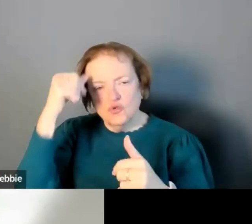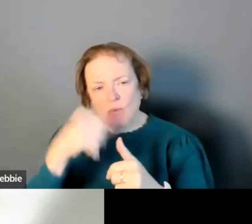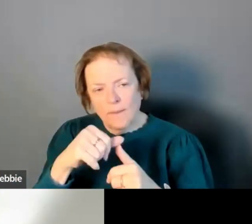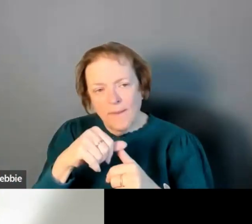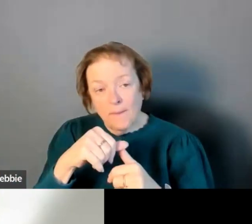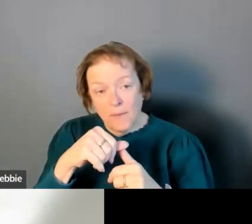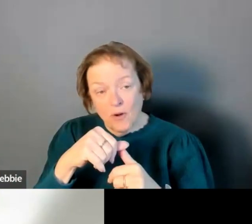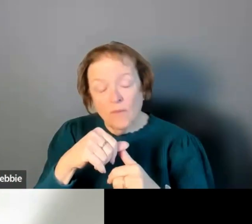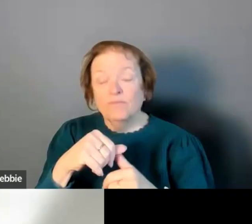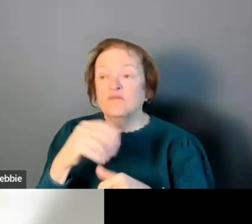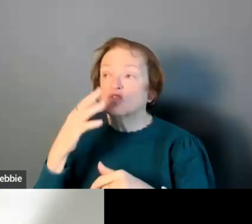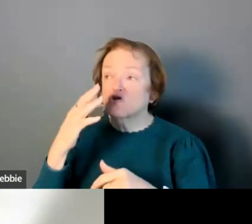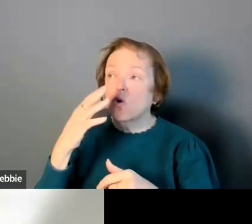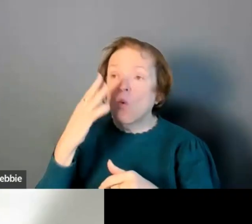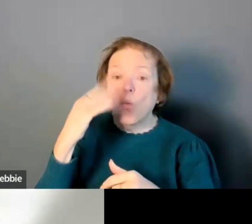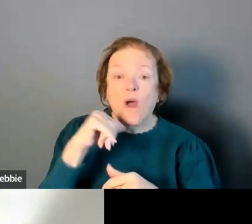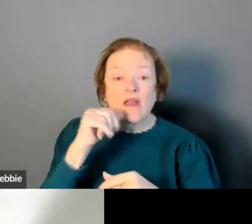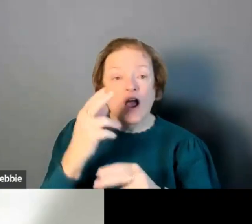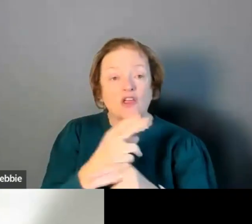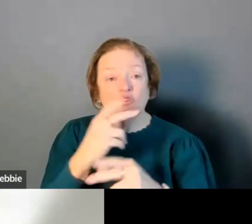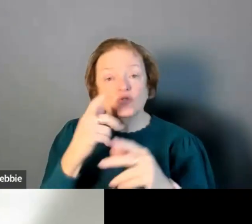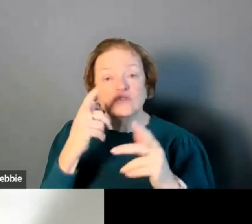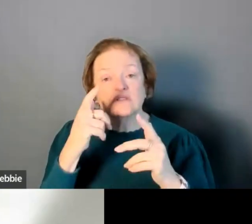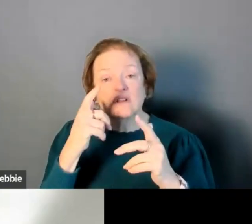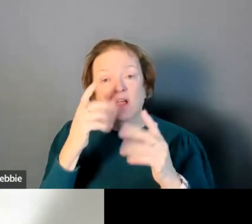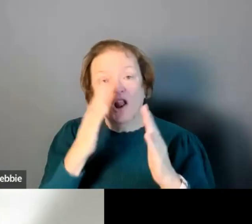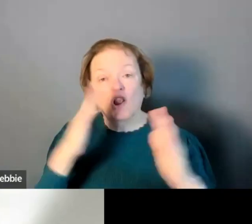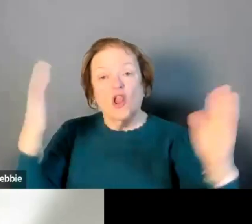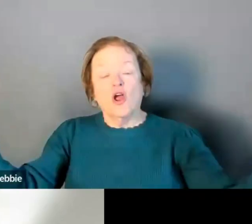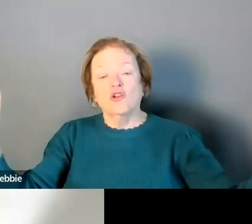our Roger touchscreen. Let's use our auxiliary cord, let's plug it in,